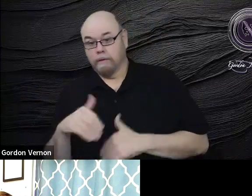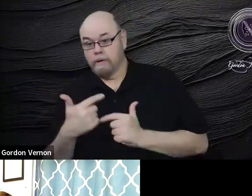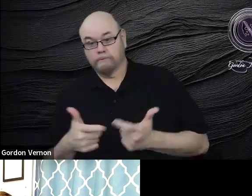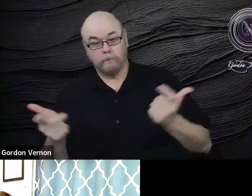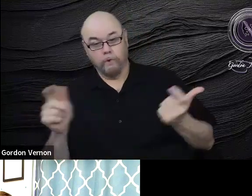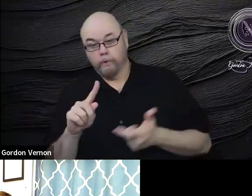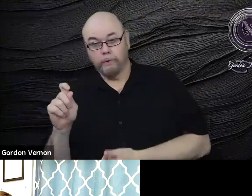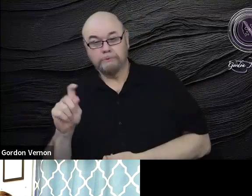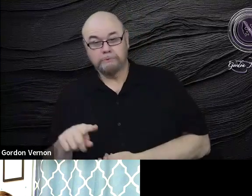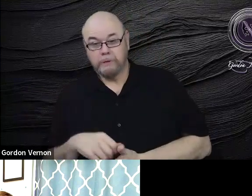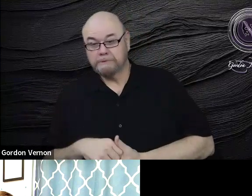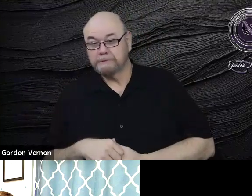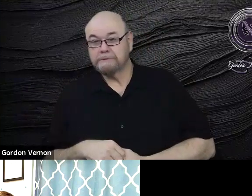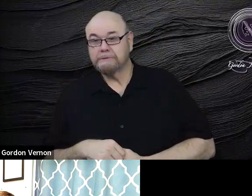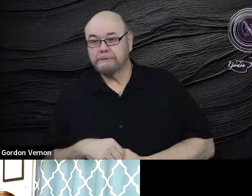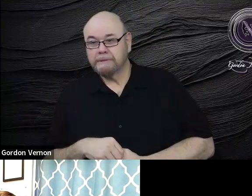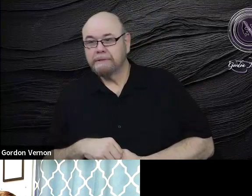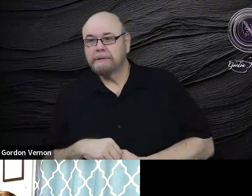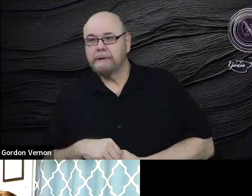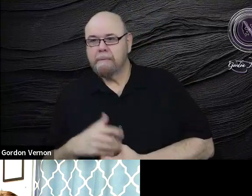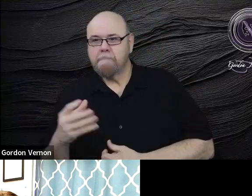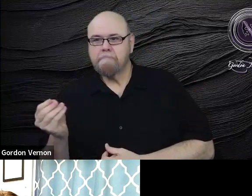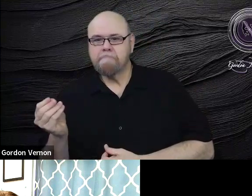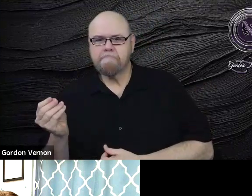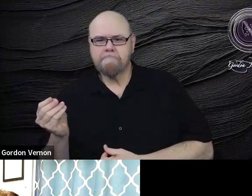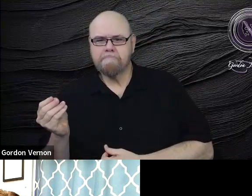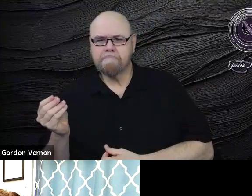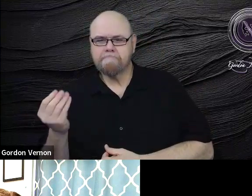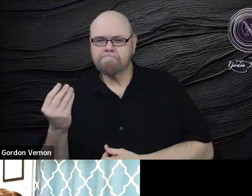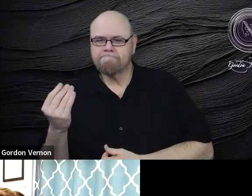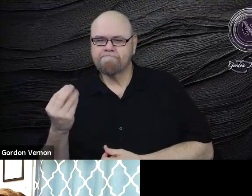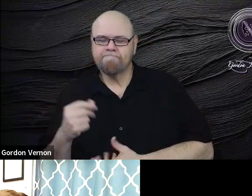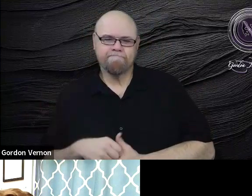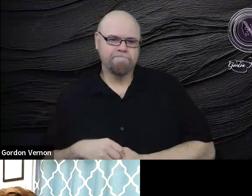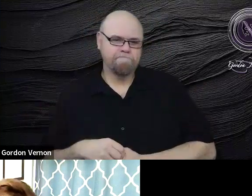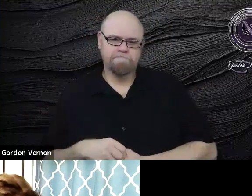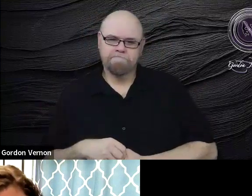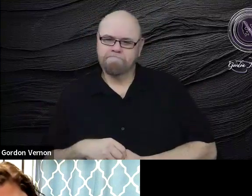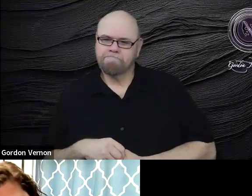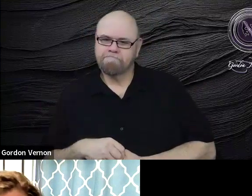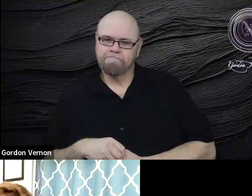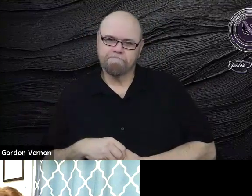in space to develop such a three-dimensional pattern